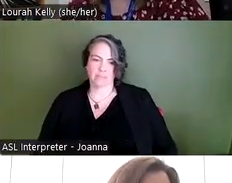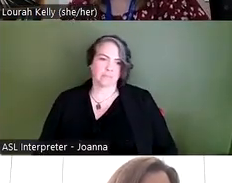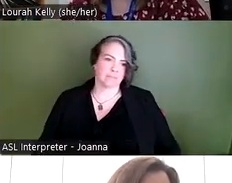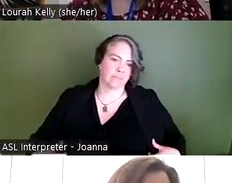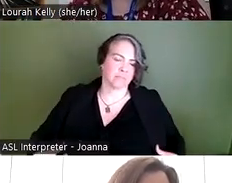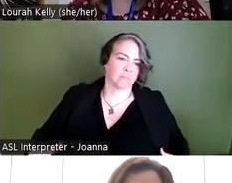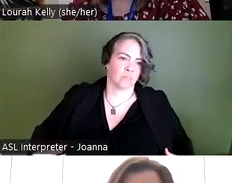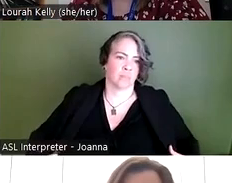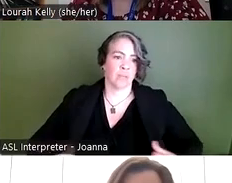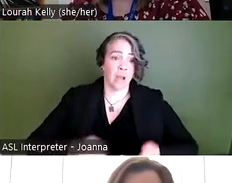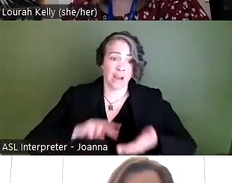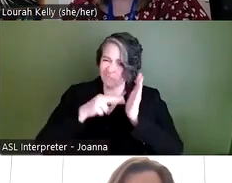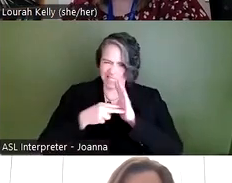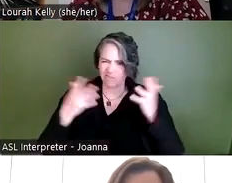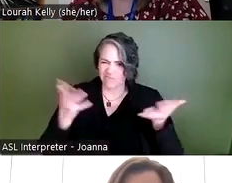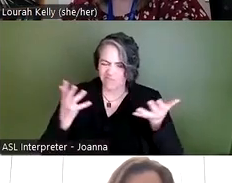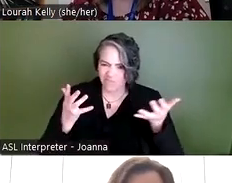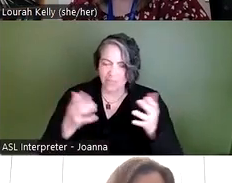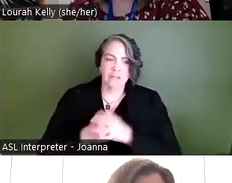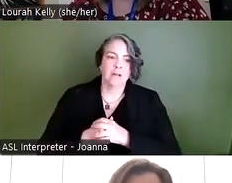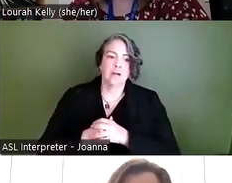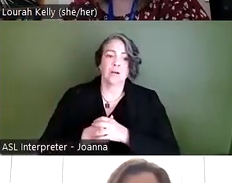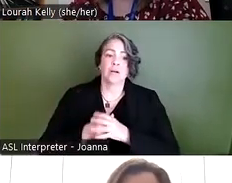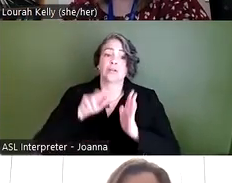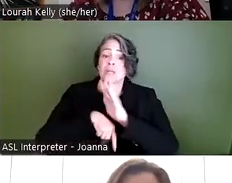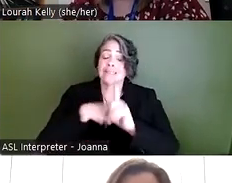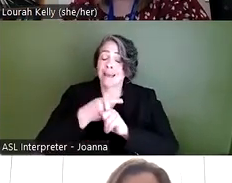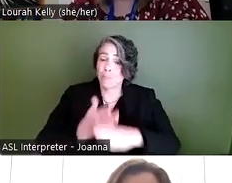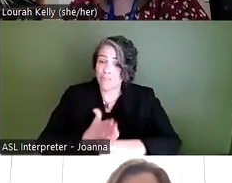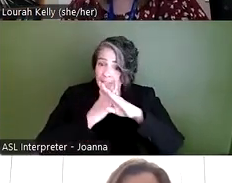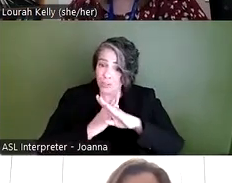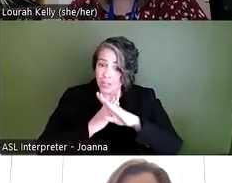and addiction prevention and interaction intervention efforts to emerging adults,